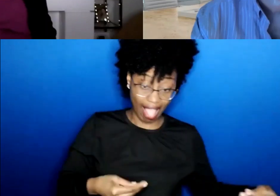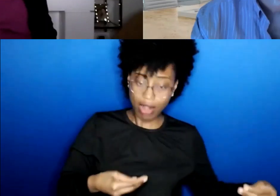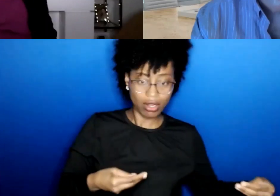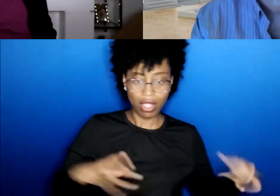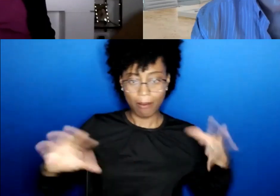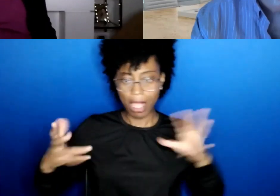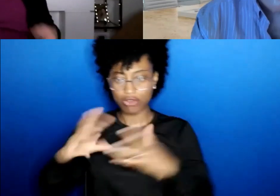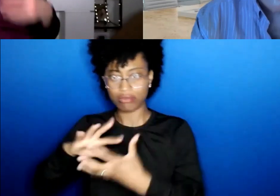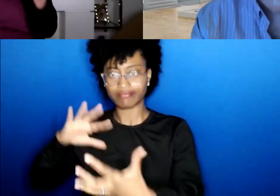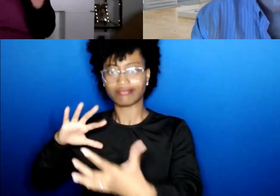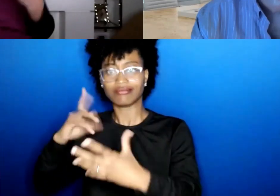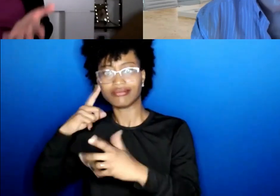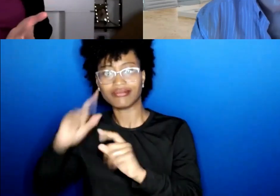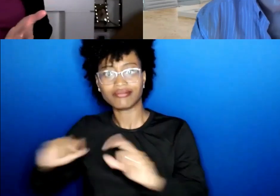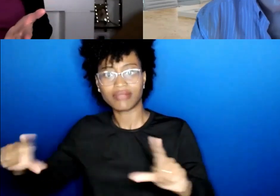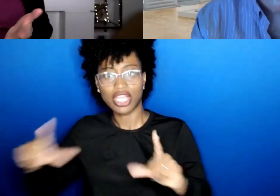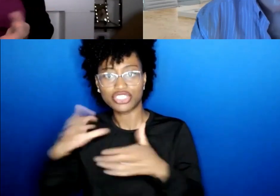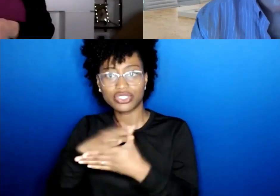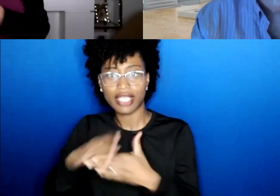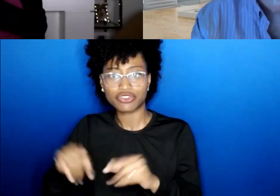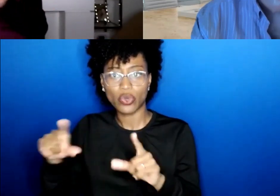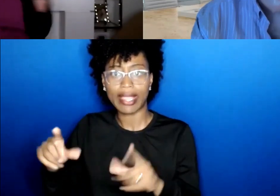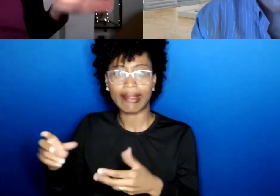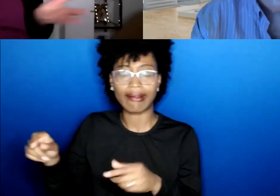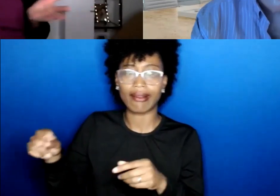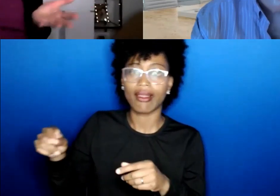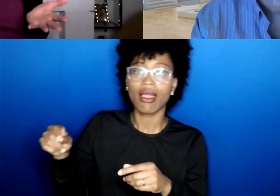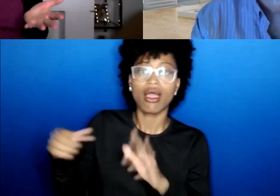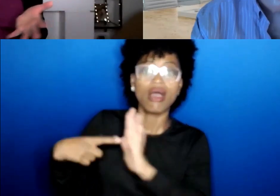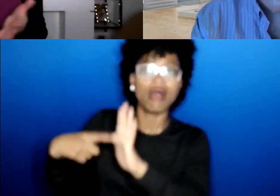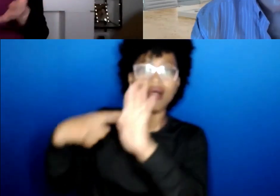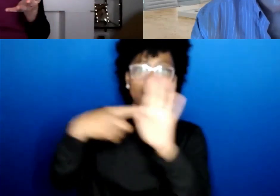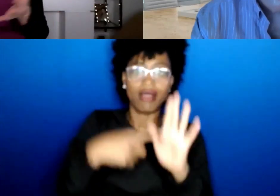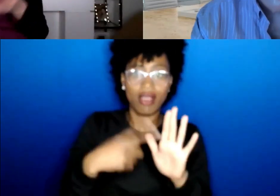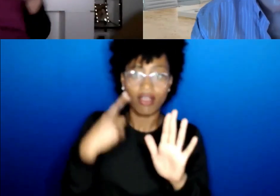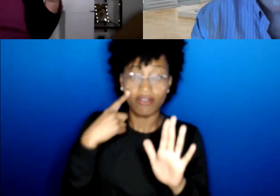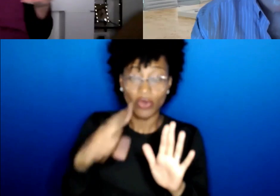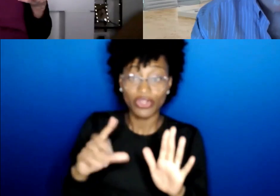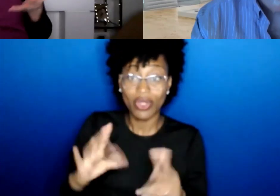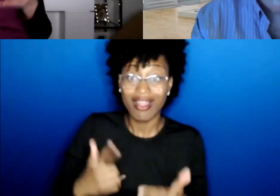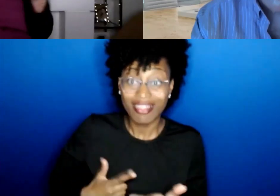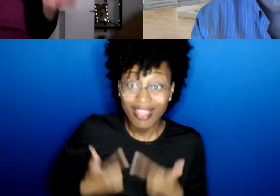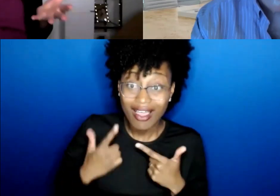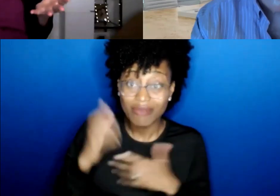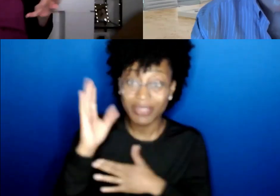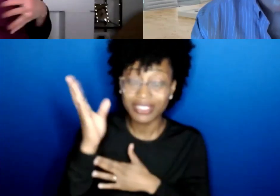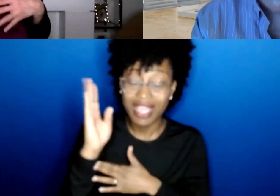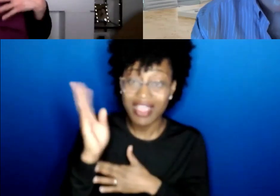06:26:44 So you can use it for your life presentation, and that it remains both an asset for those